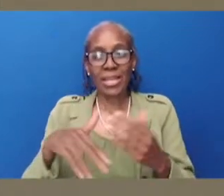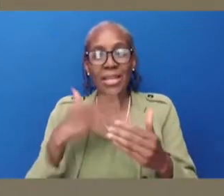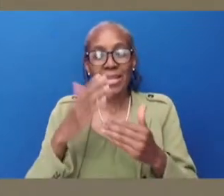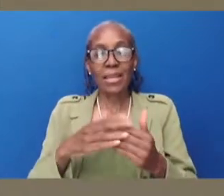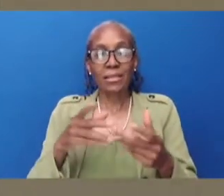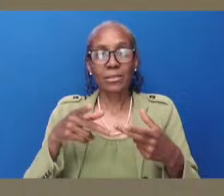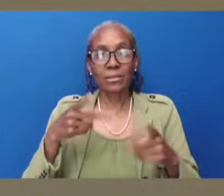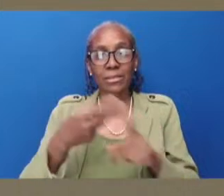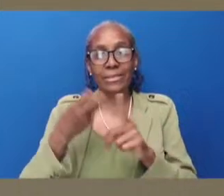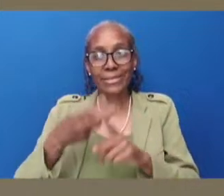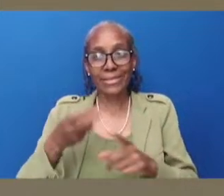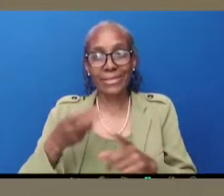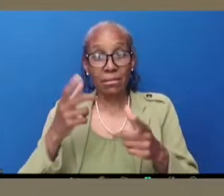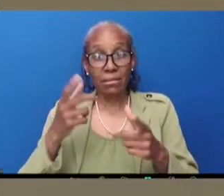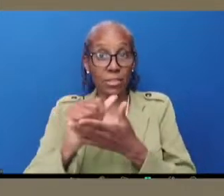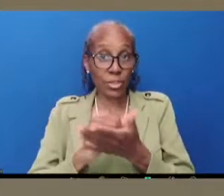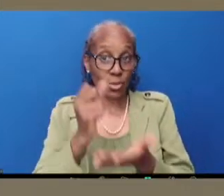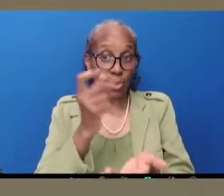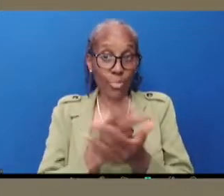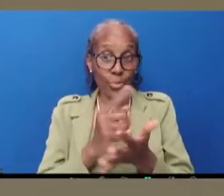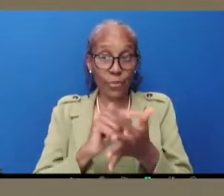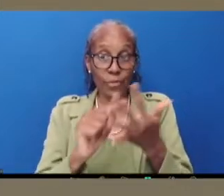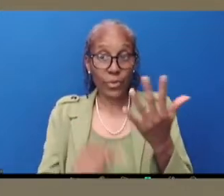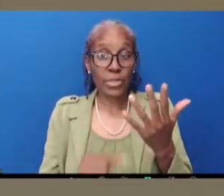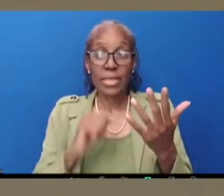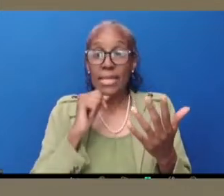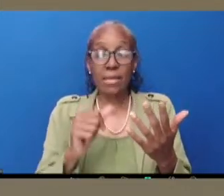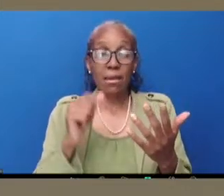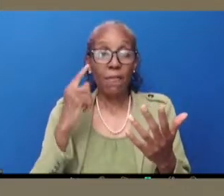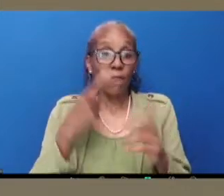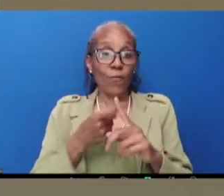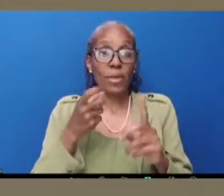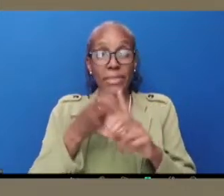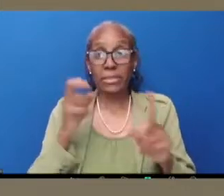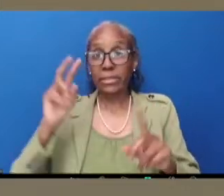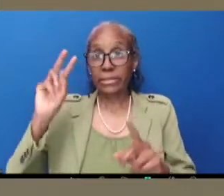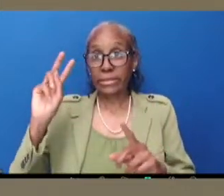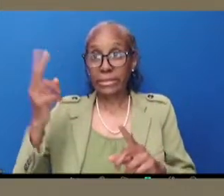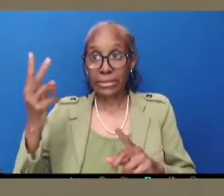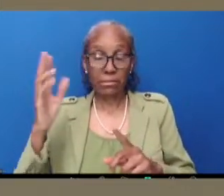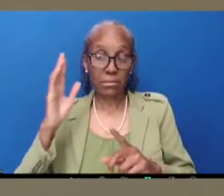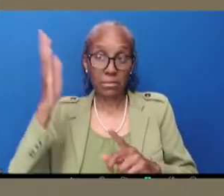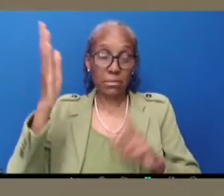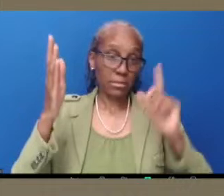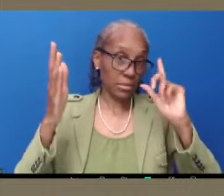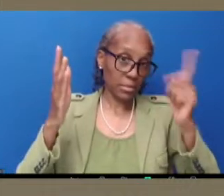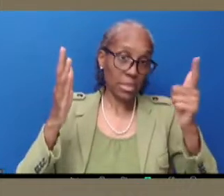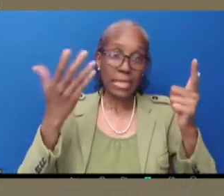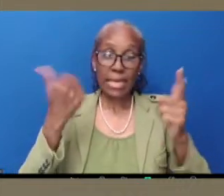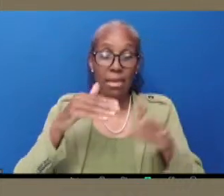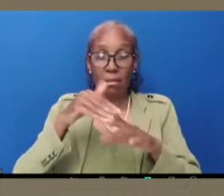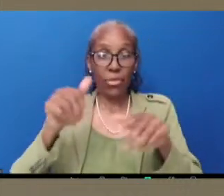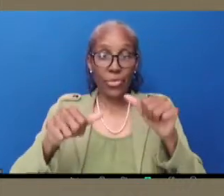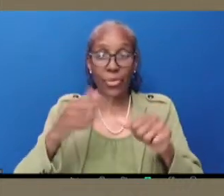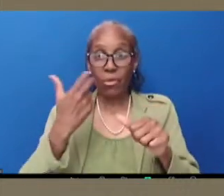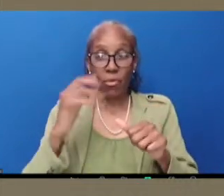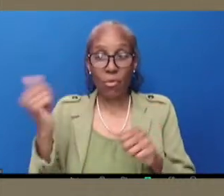SWIMMING. THAT CONCLUDES THE